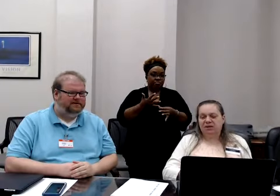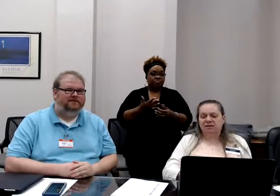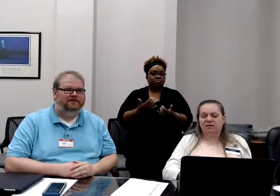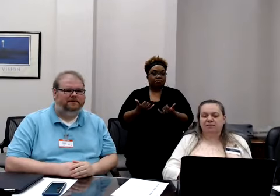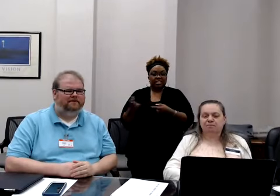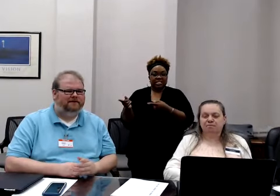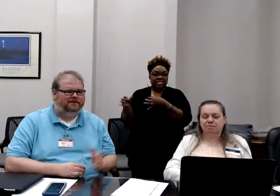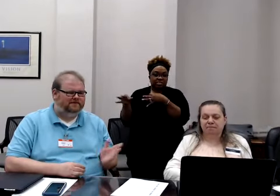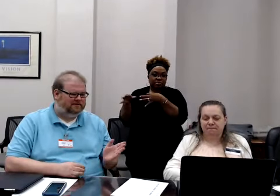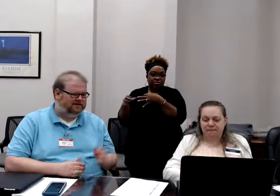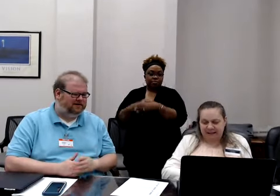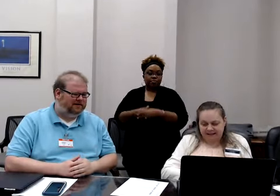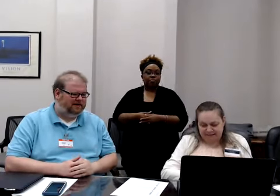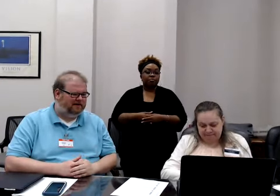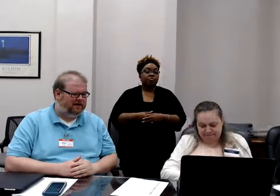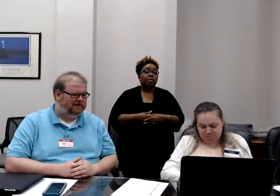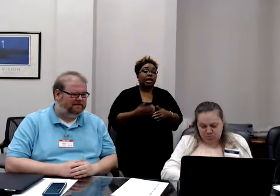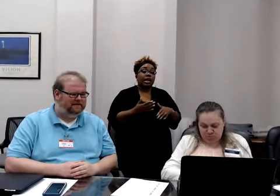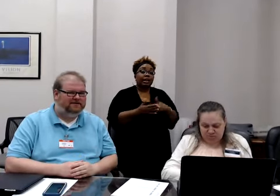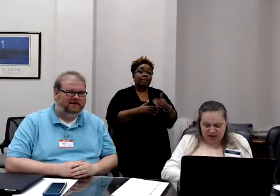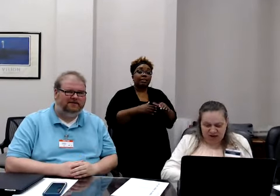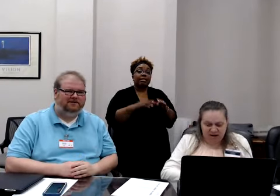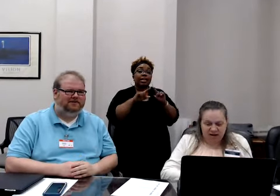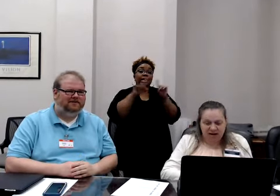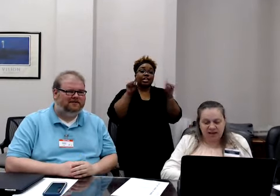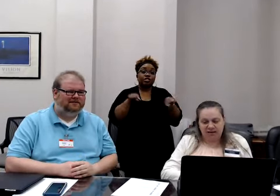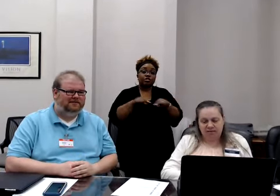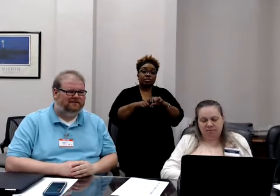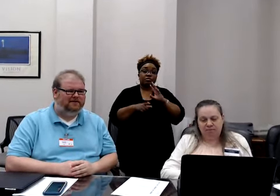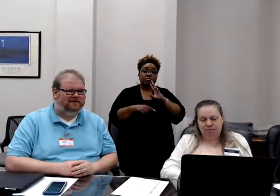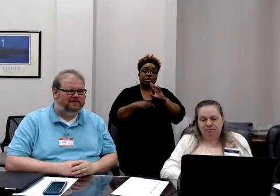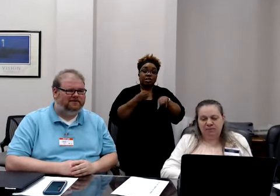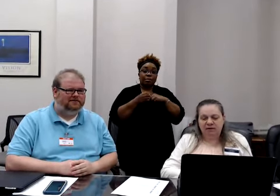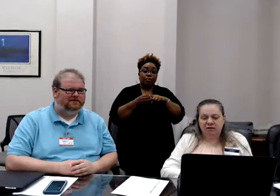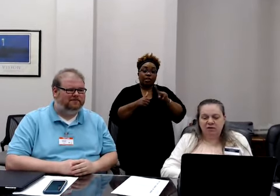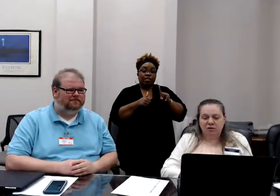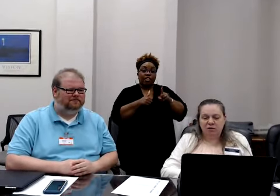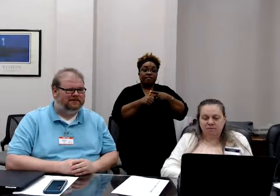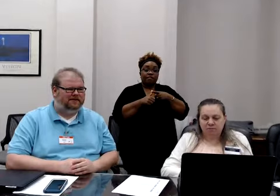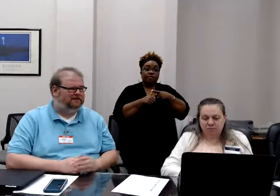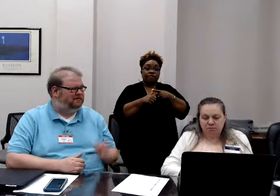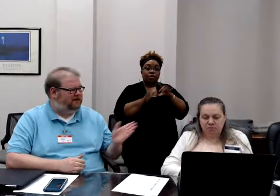So, the next screen she's talking about. The first selection is the ability to download